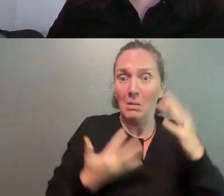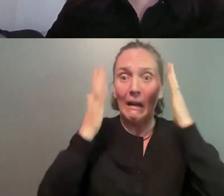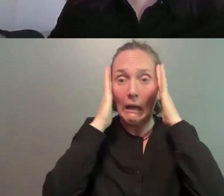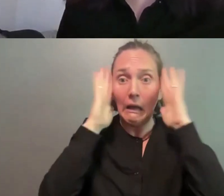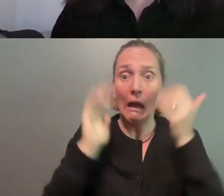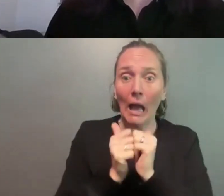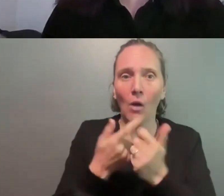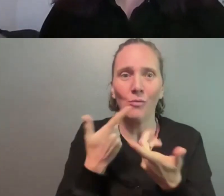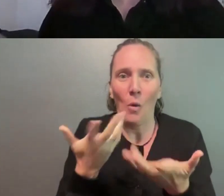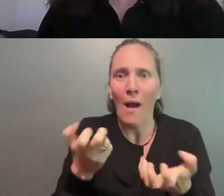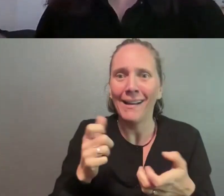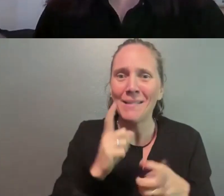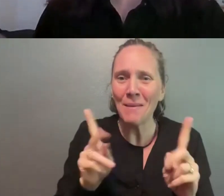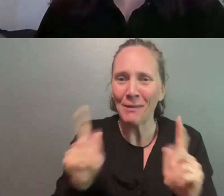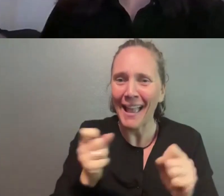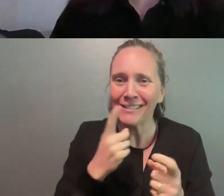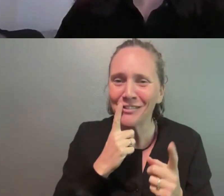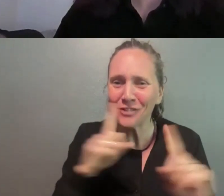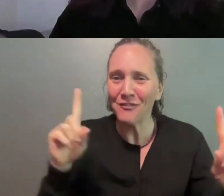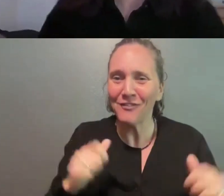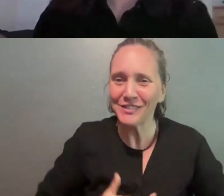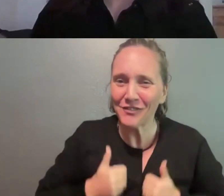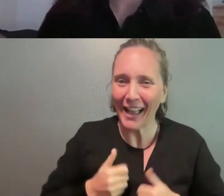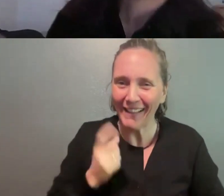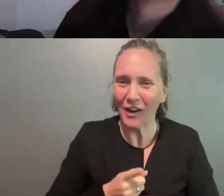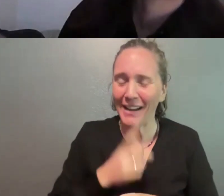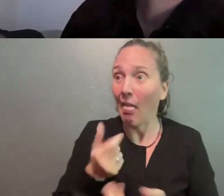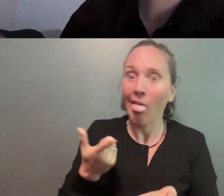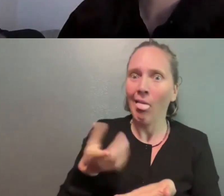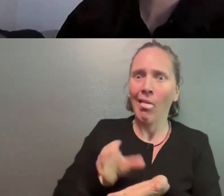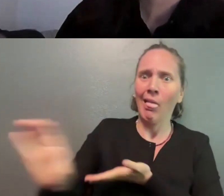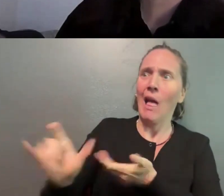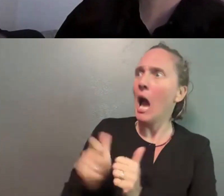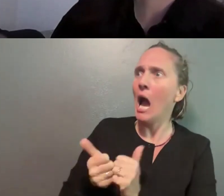I yeah, I think that sounds like a really promising solution